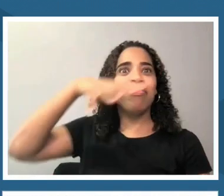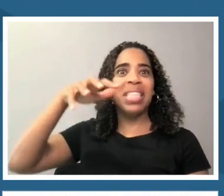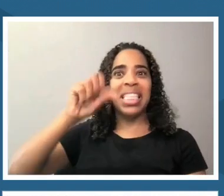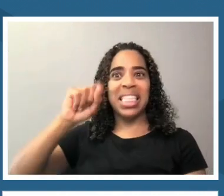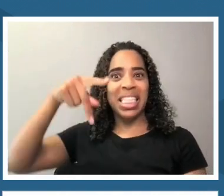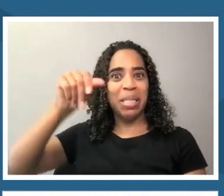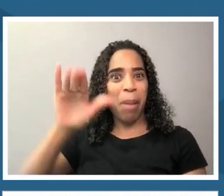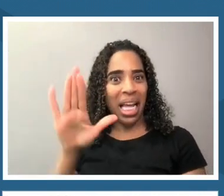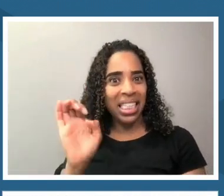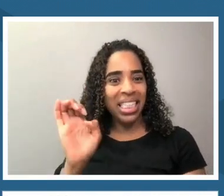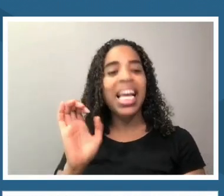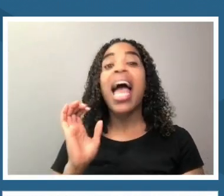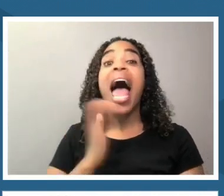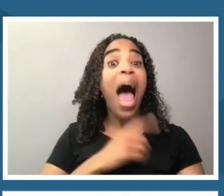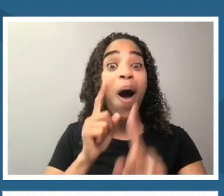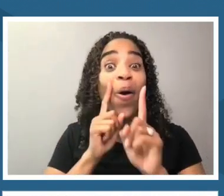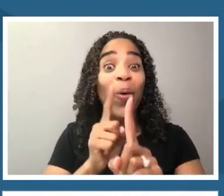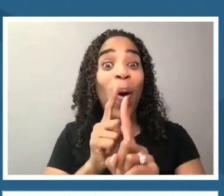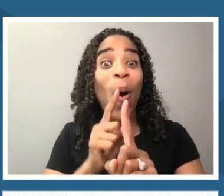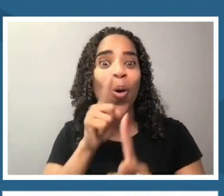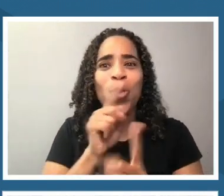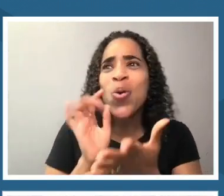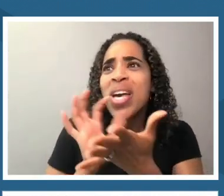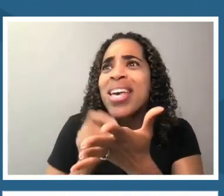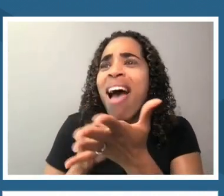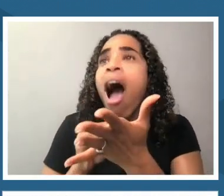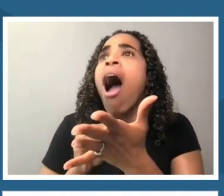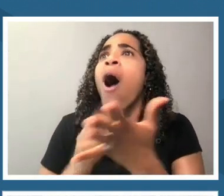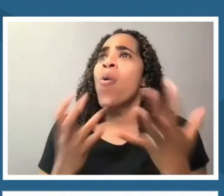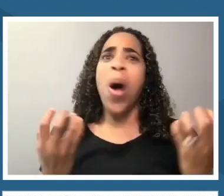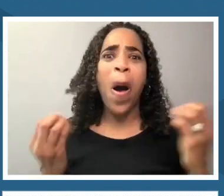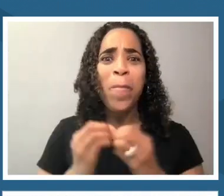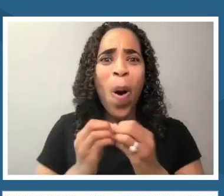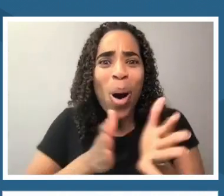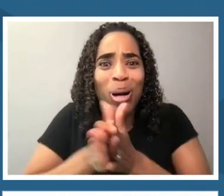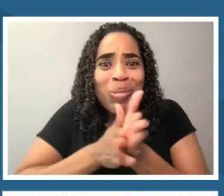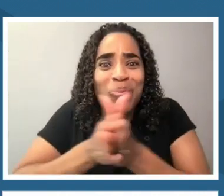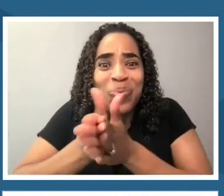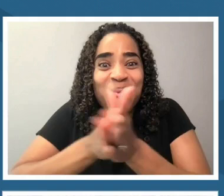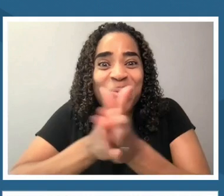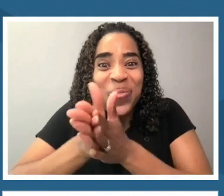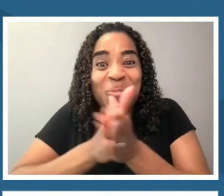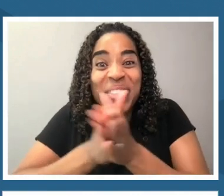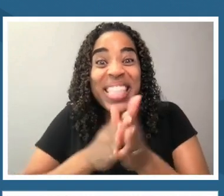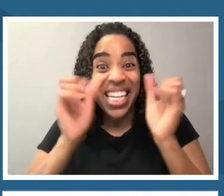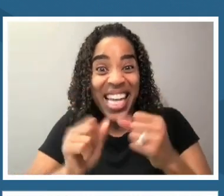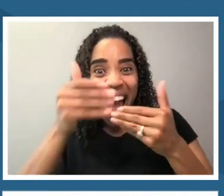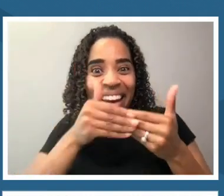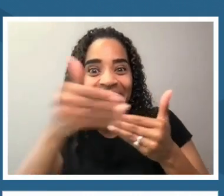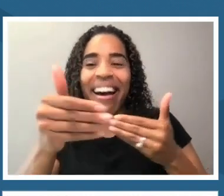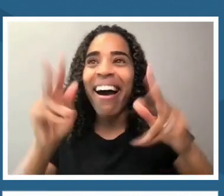you'll be inspired to detect and investigate one or more of these alien